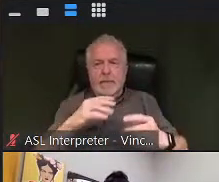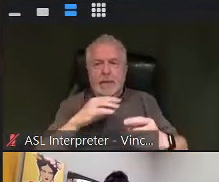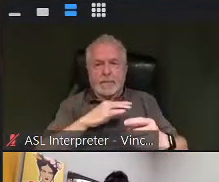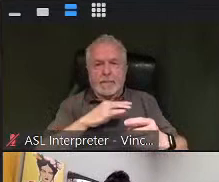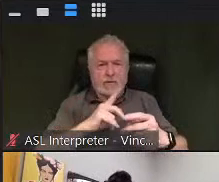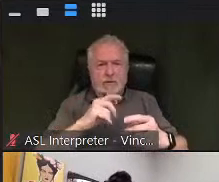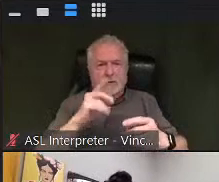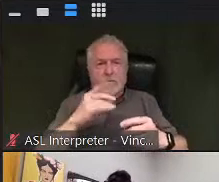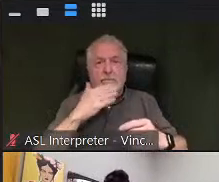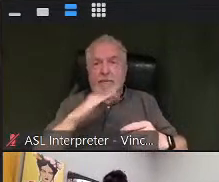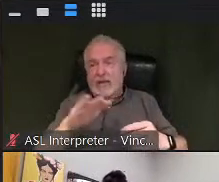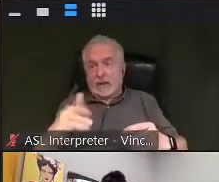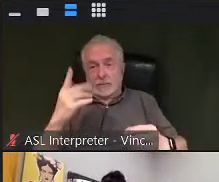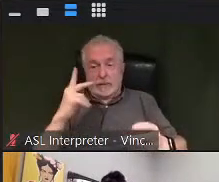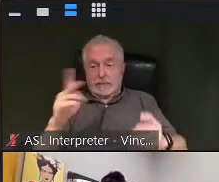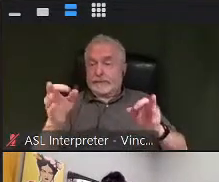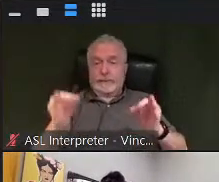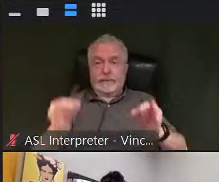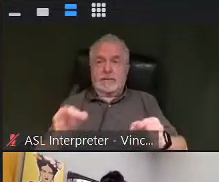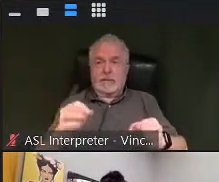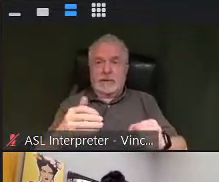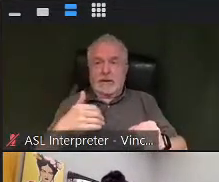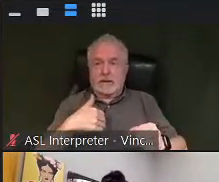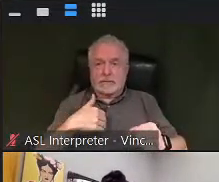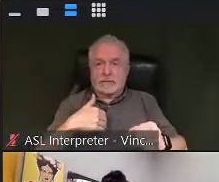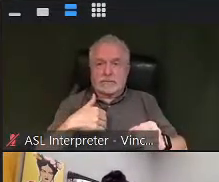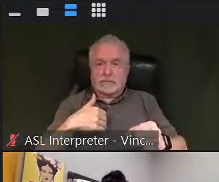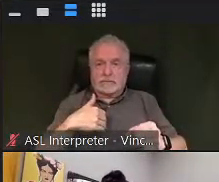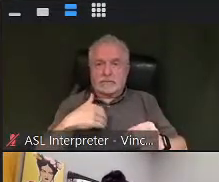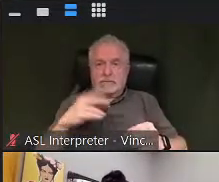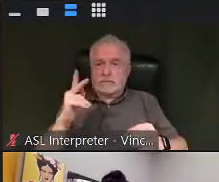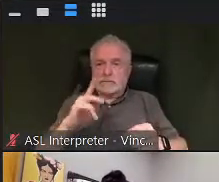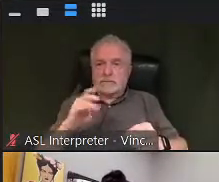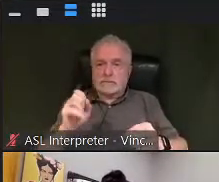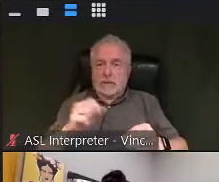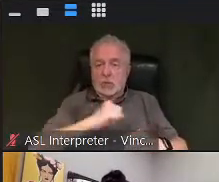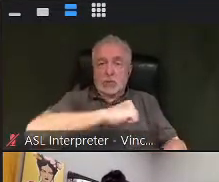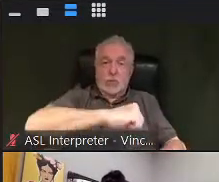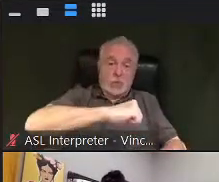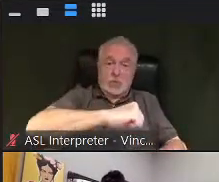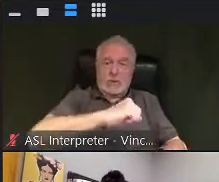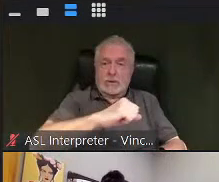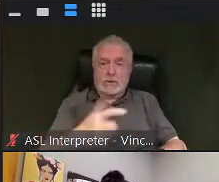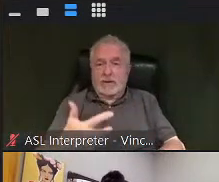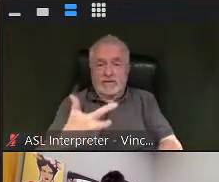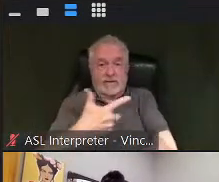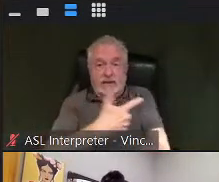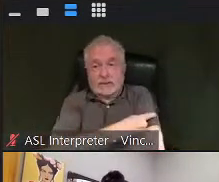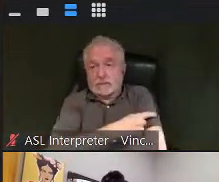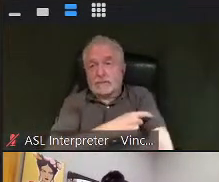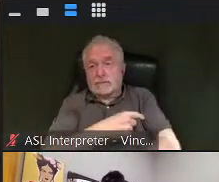people decide that people are just resisting taking the vaccine.